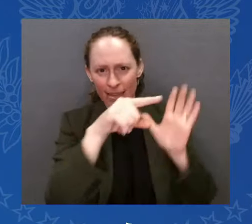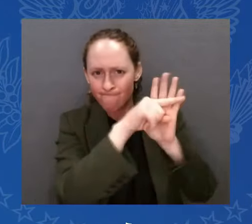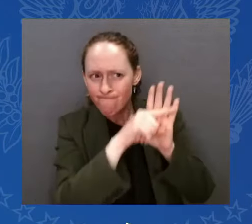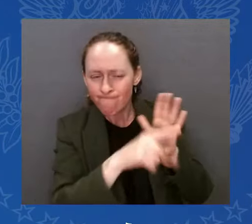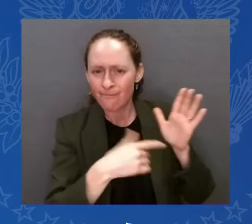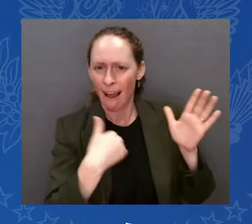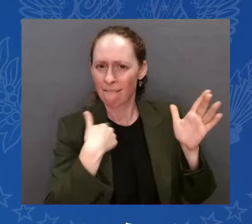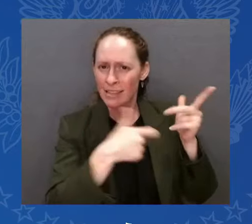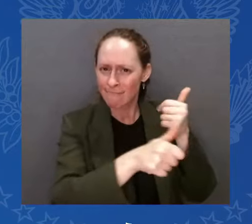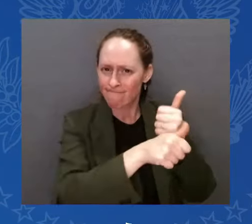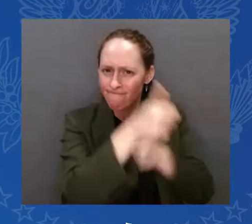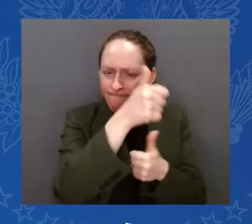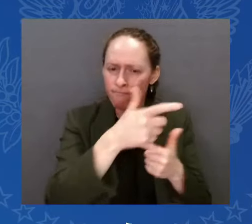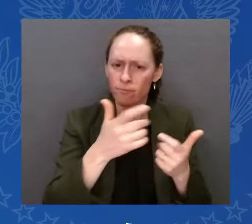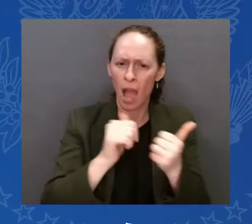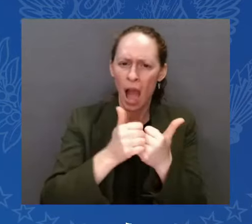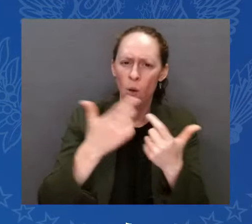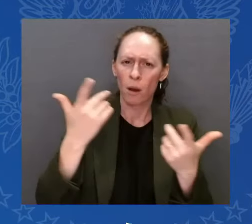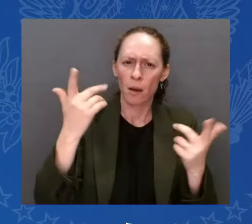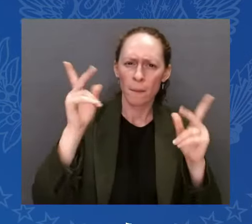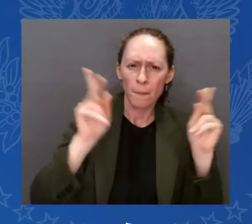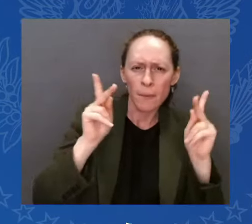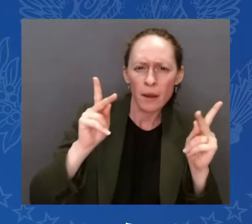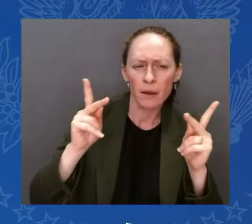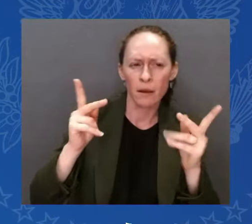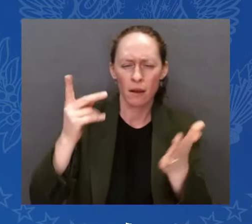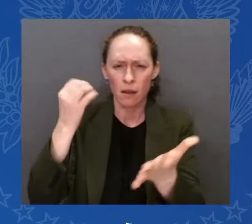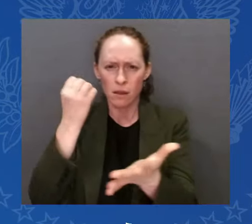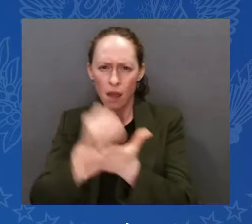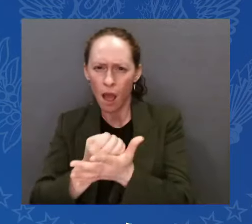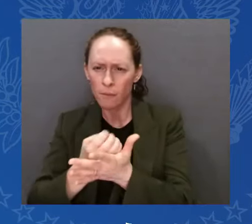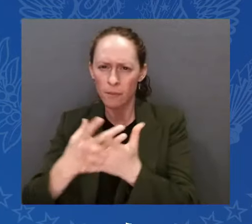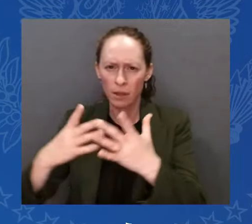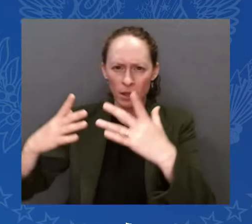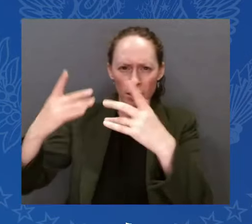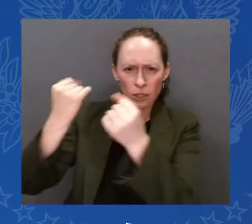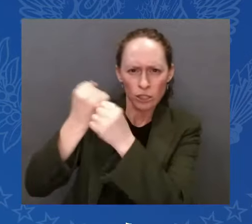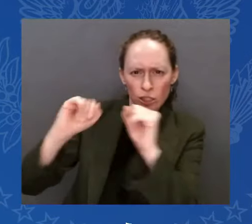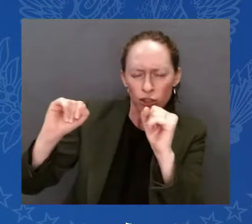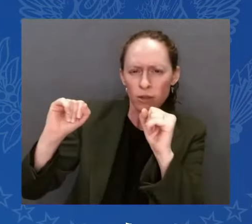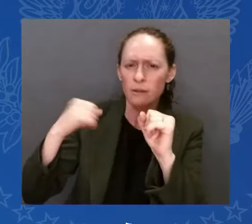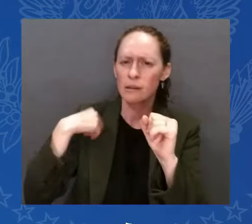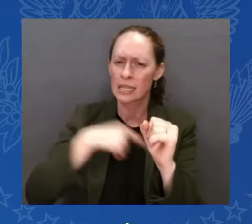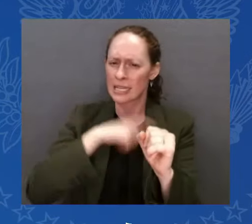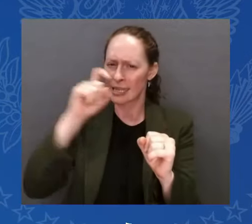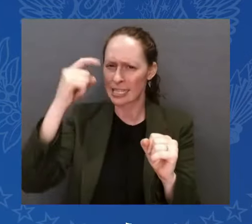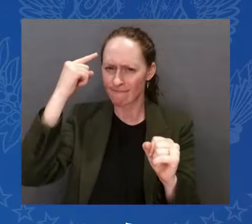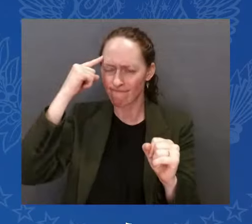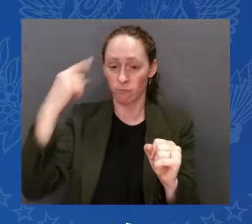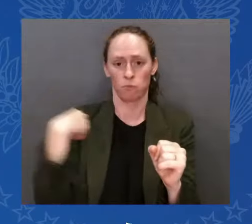is committed to safeguarding America's rights and safety, from protecting privacy, to addressing bias and disinformation,